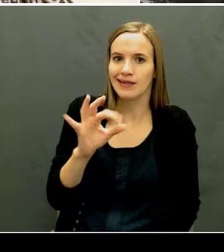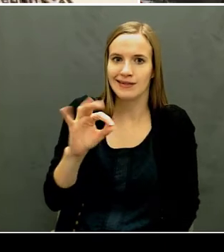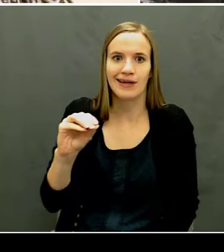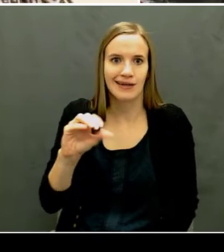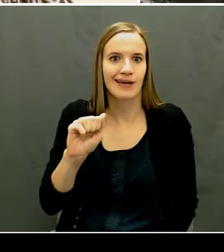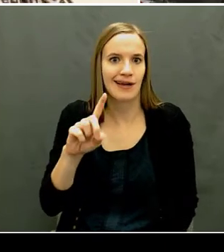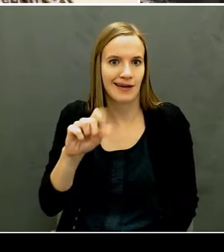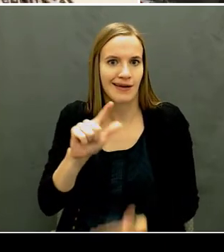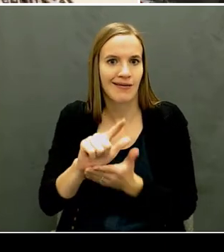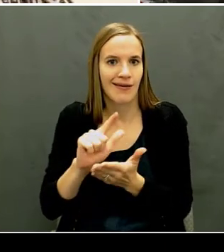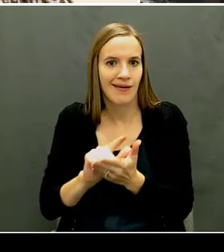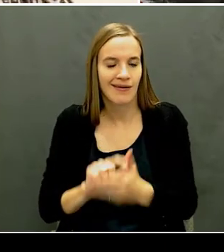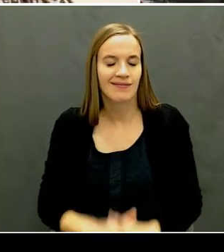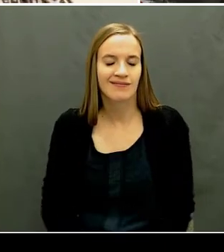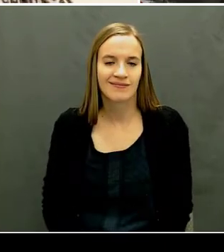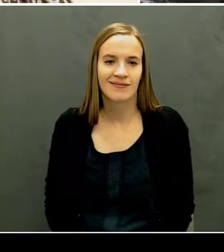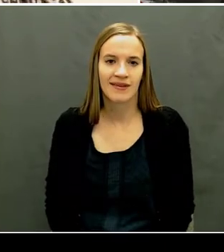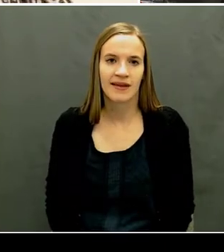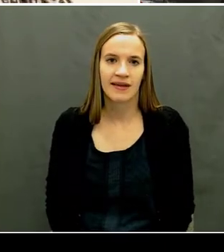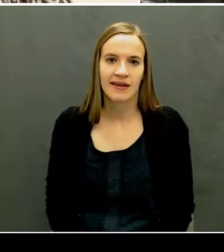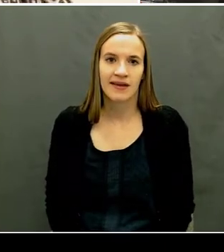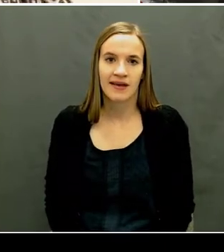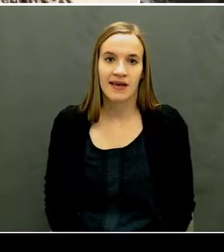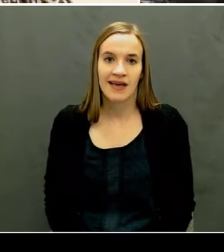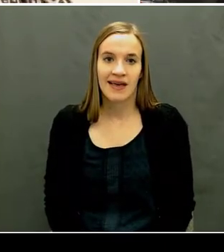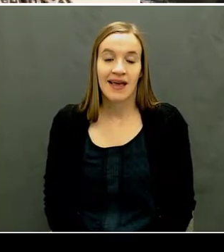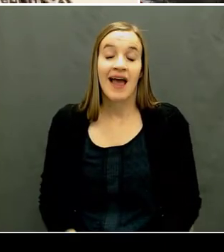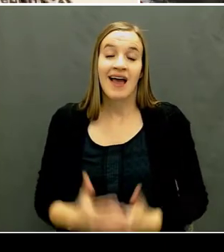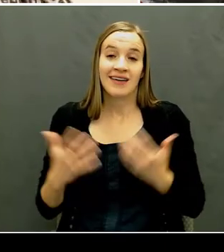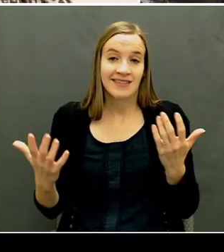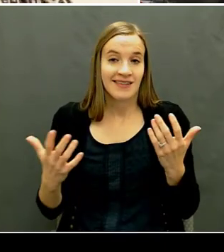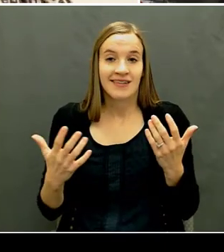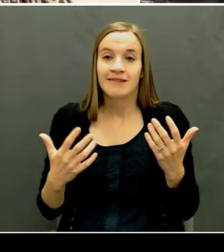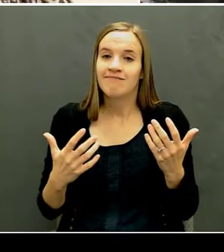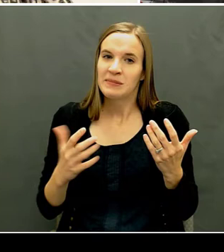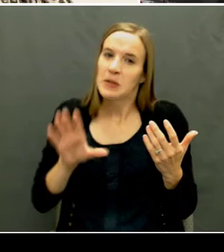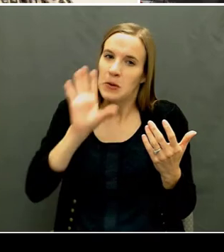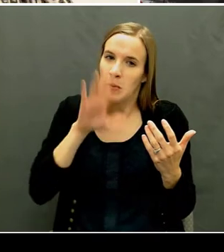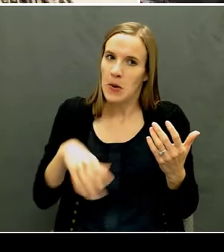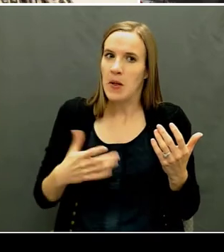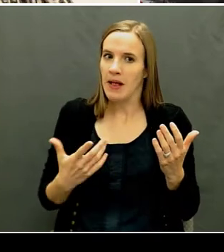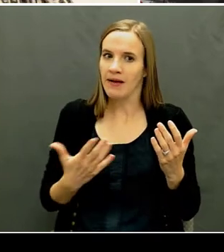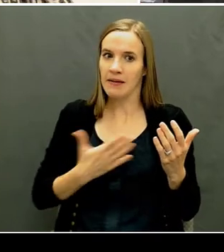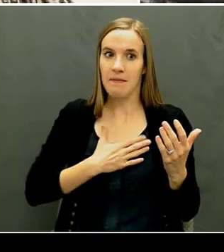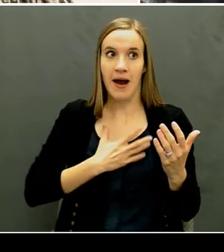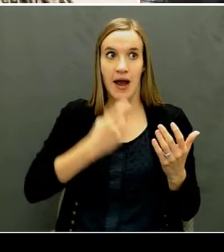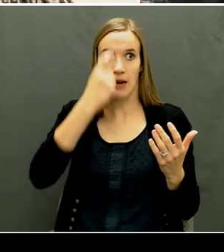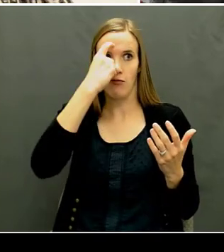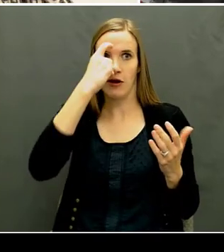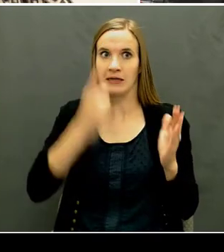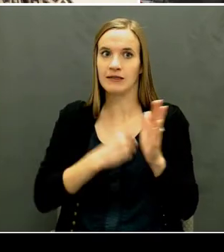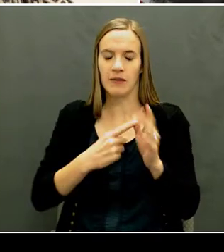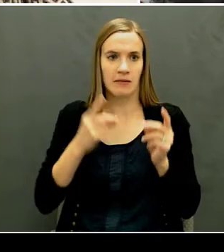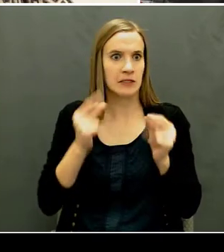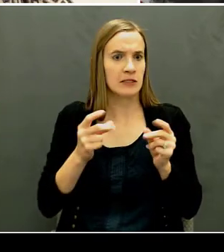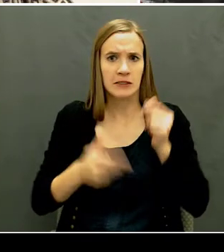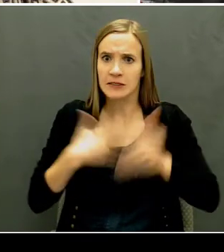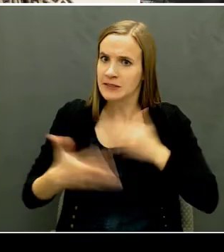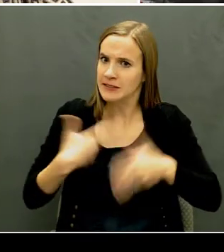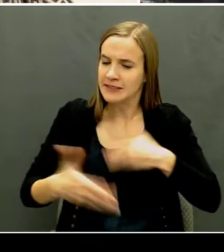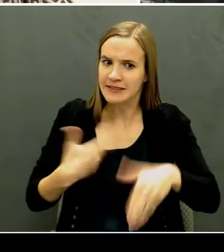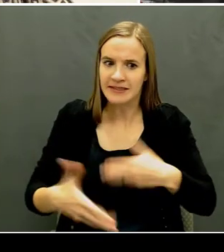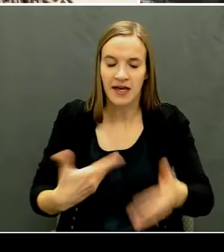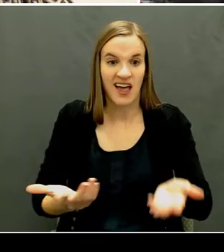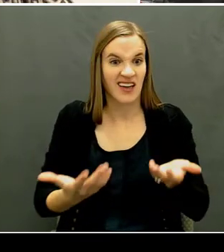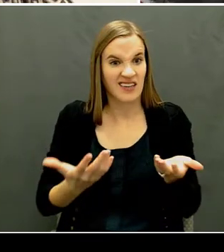goes fast. And, and nobody was really thinking about, or at least I couldn't find anybody